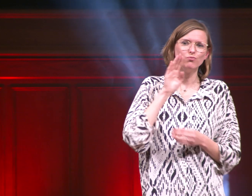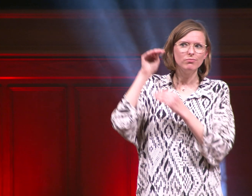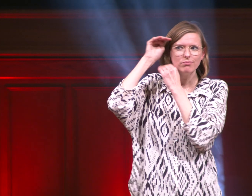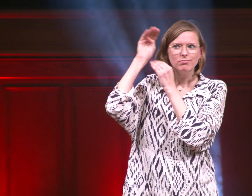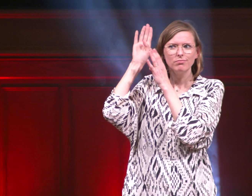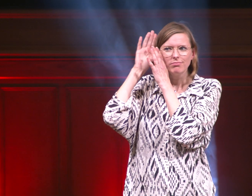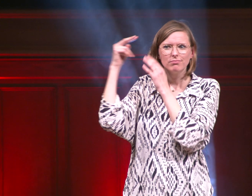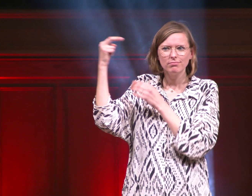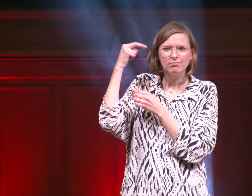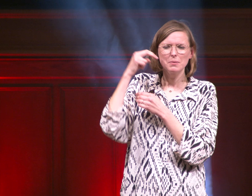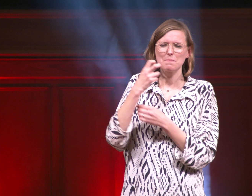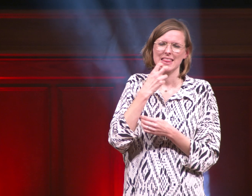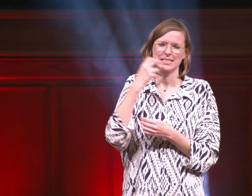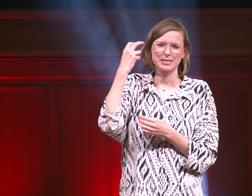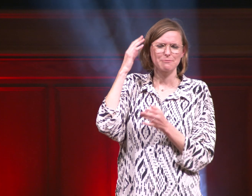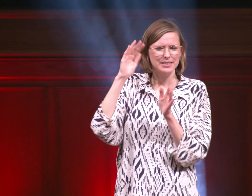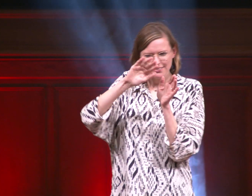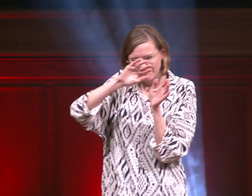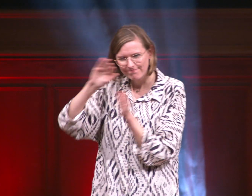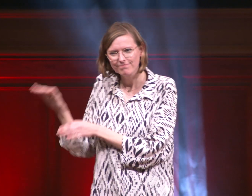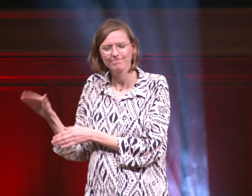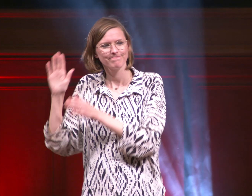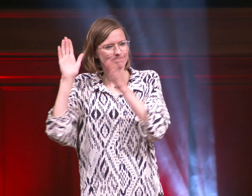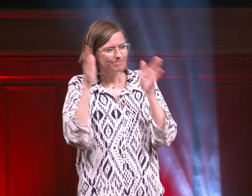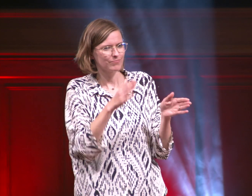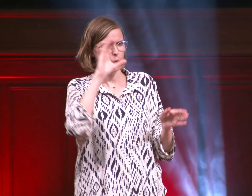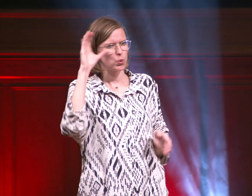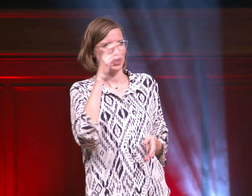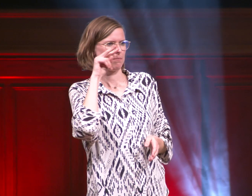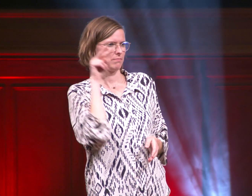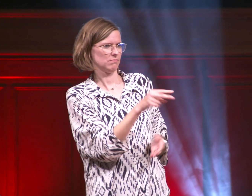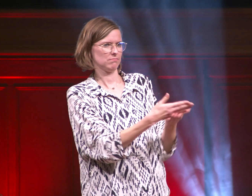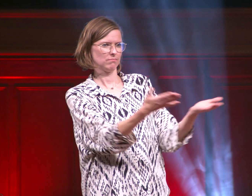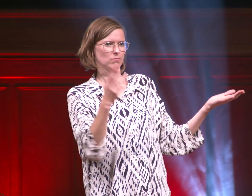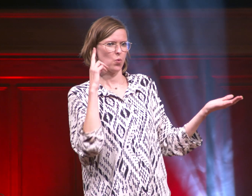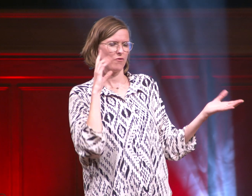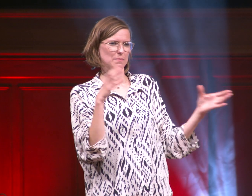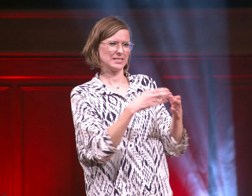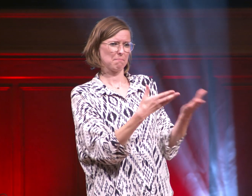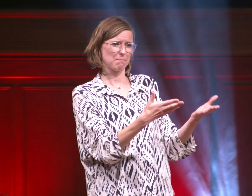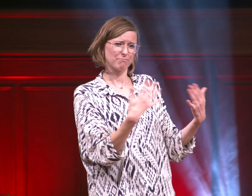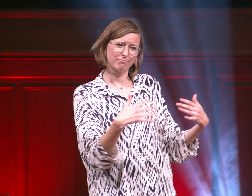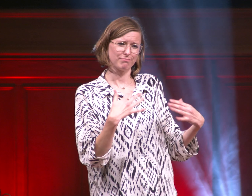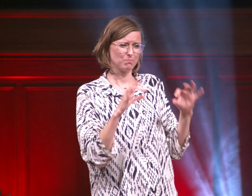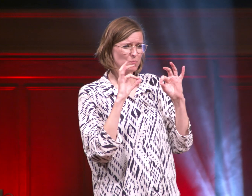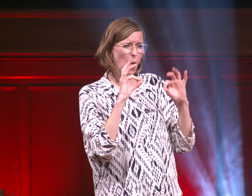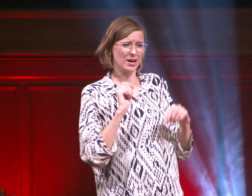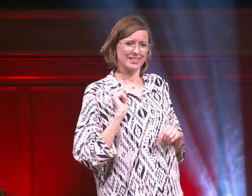I would like to urge you to abandon your medical view and to look at deaf people from a cultural view